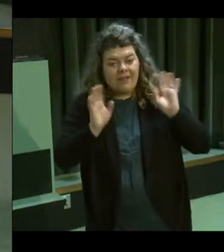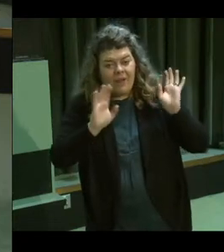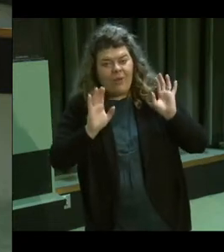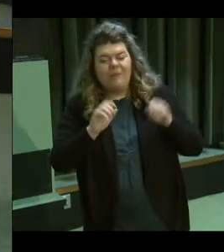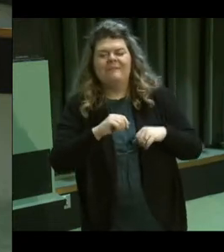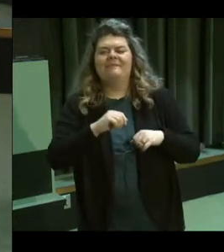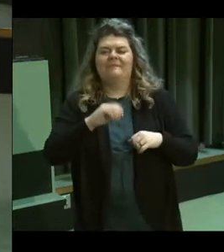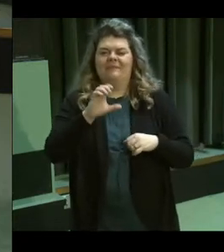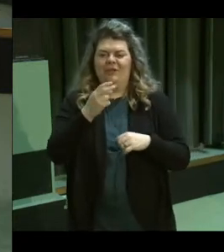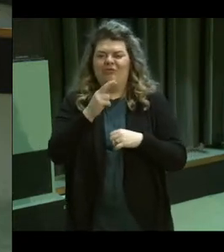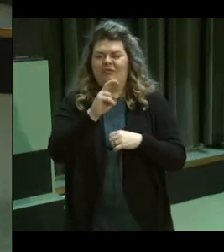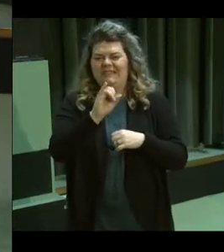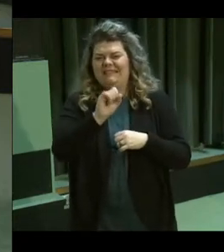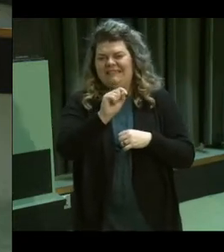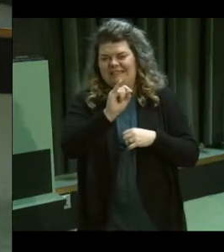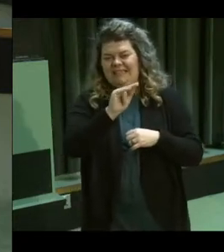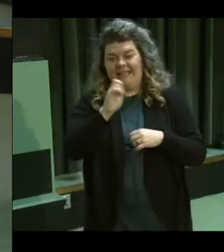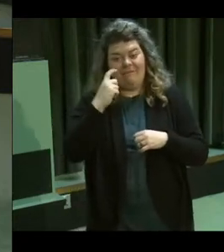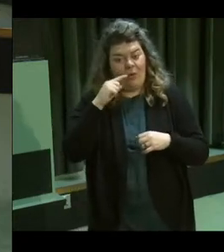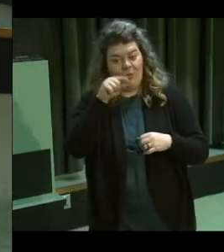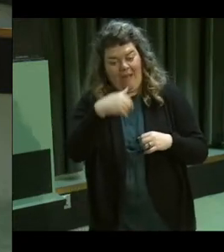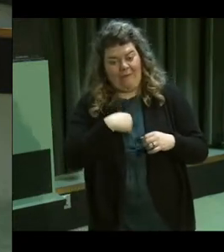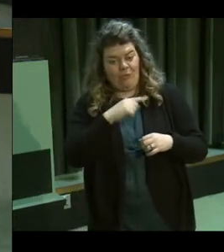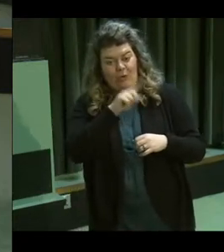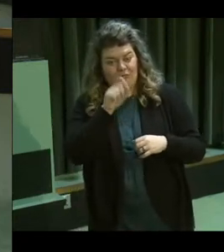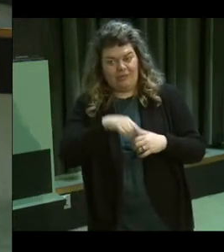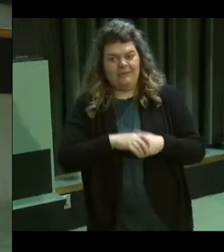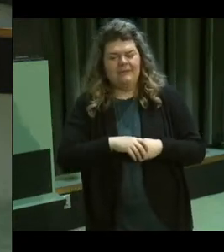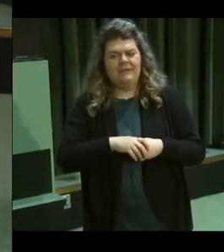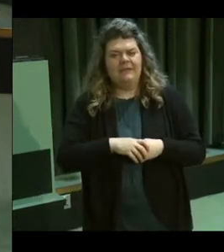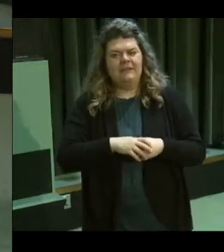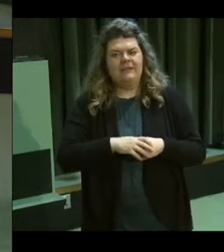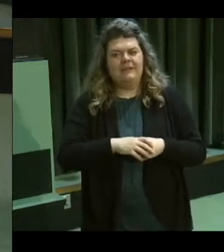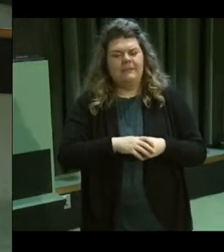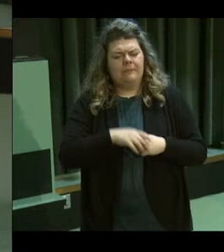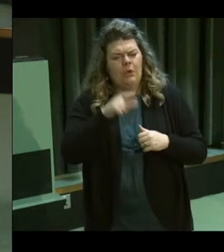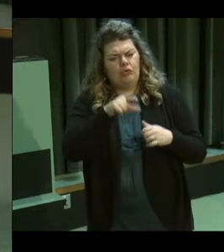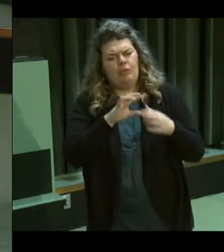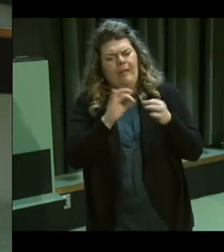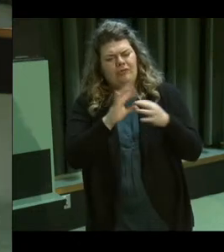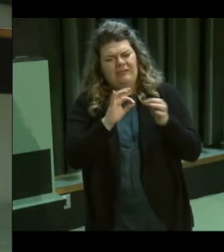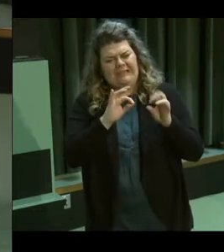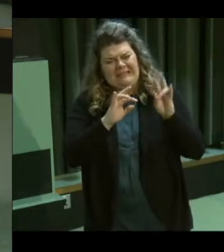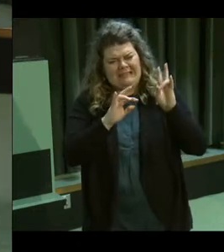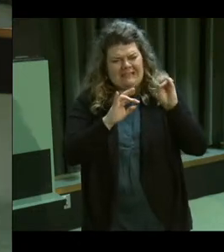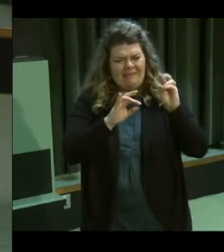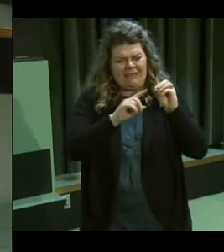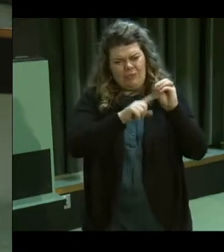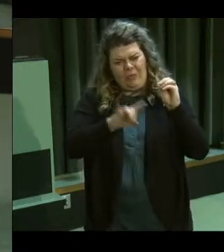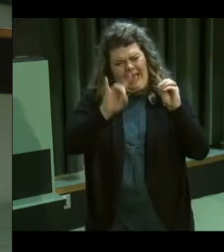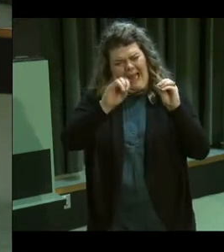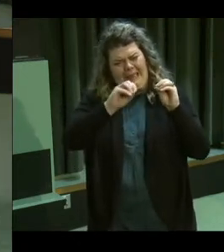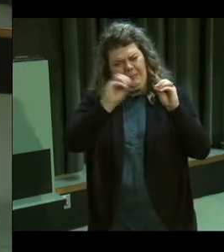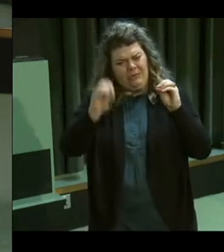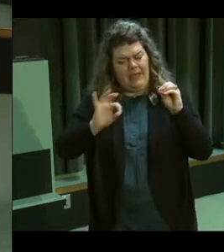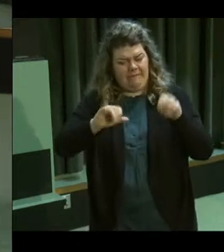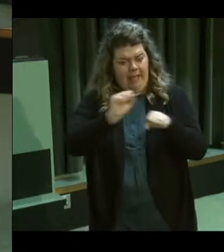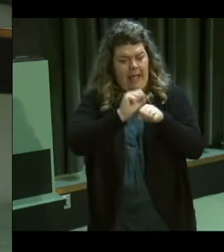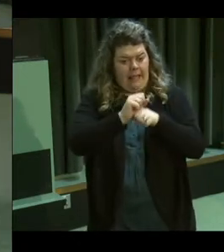question. Okay. You mentioned